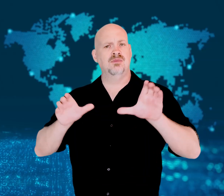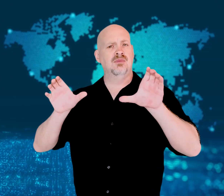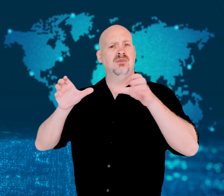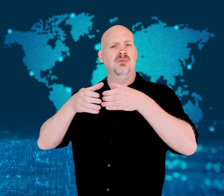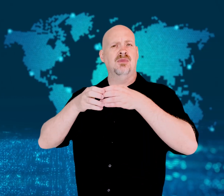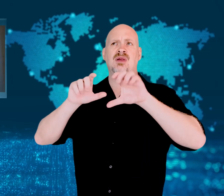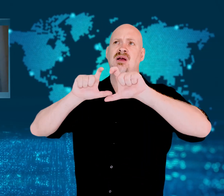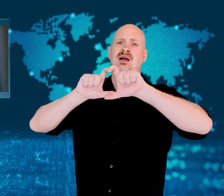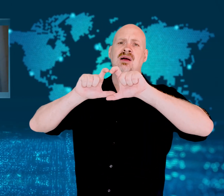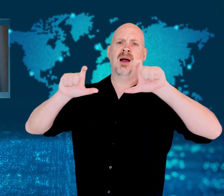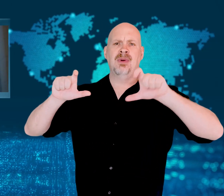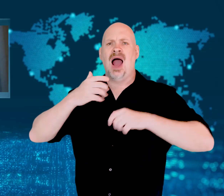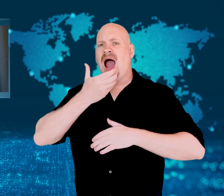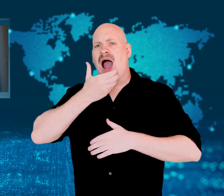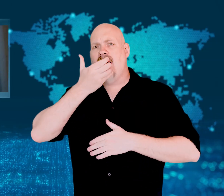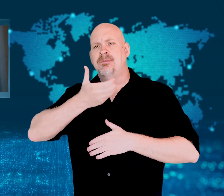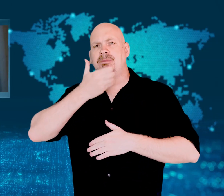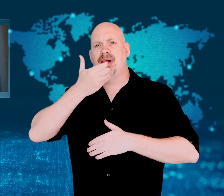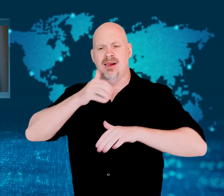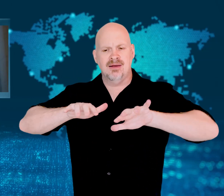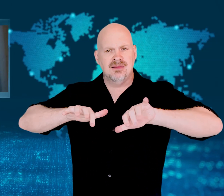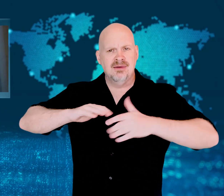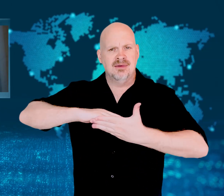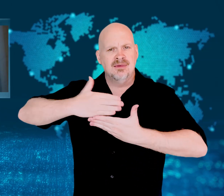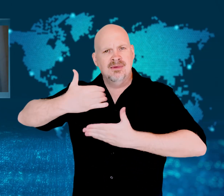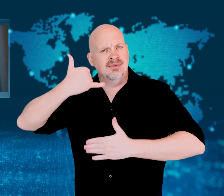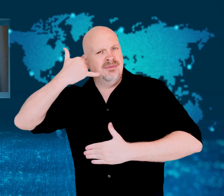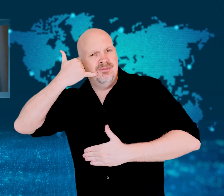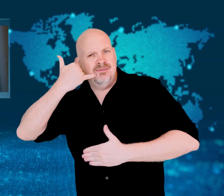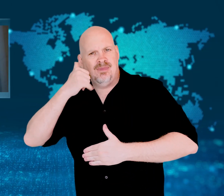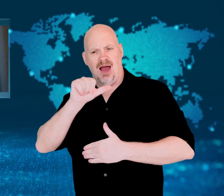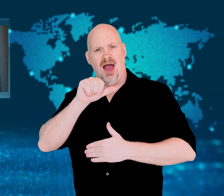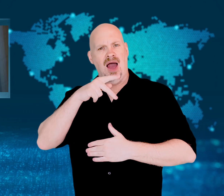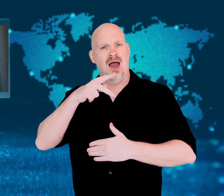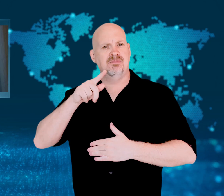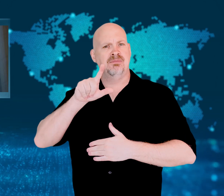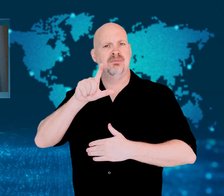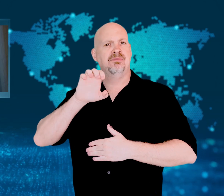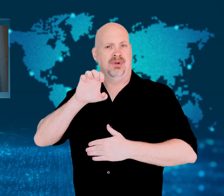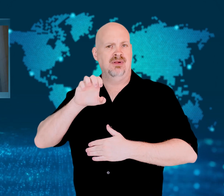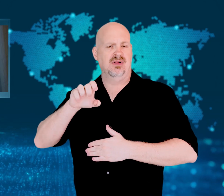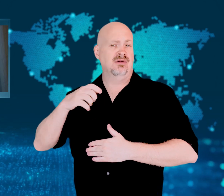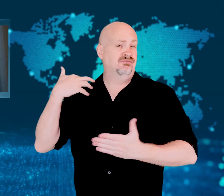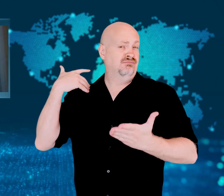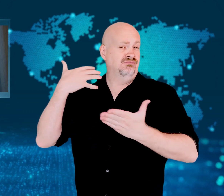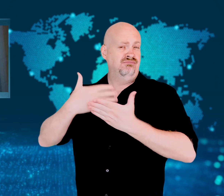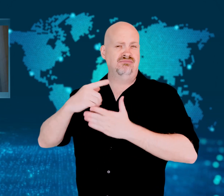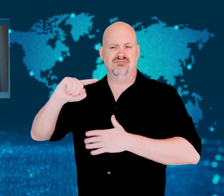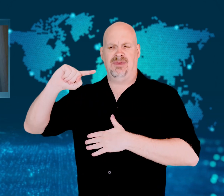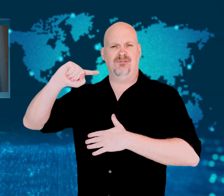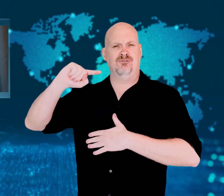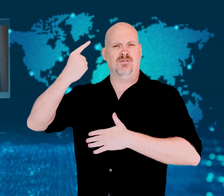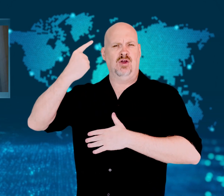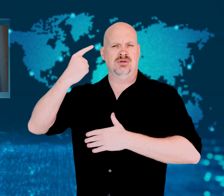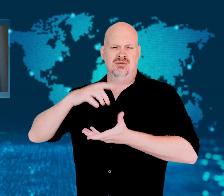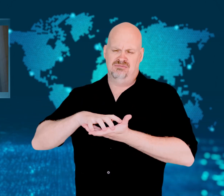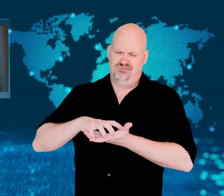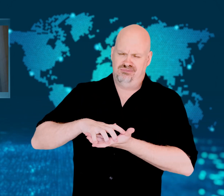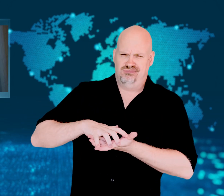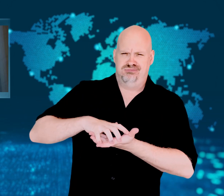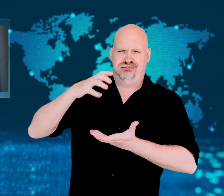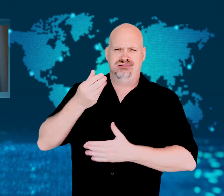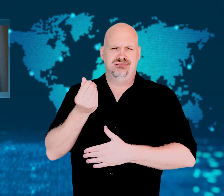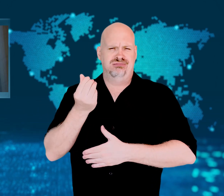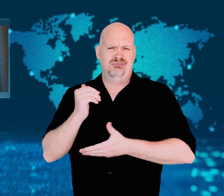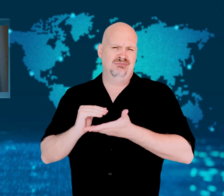[GAVIN]: Apple is no longer the most valuable company in the world.